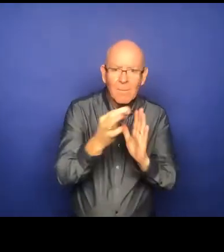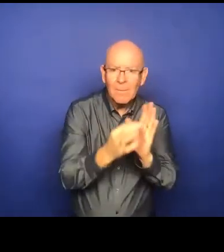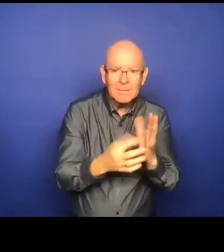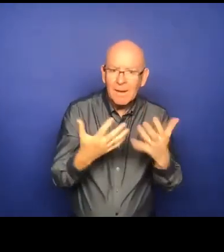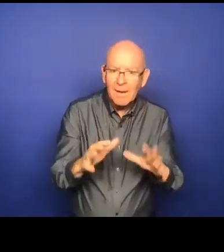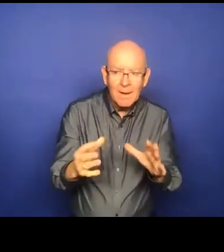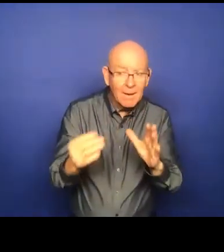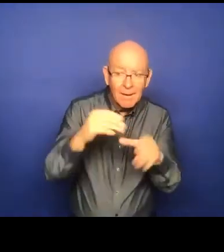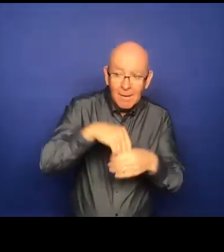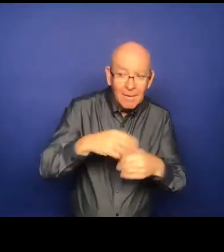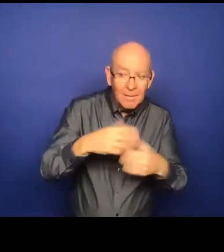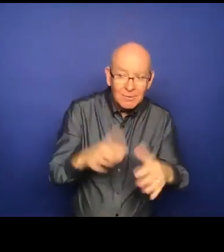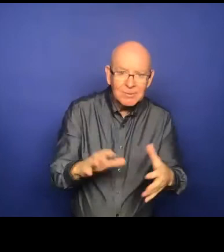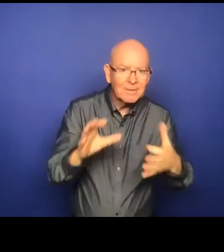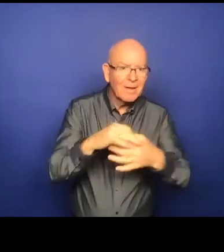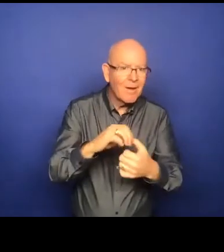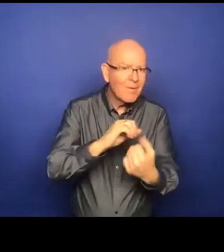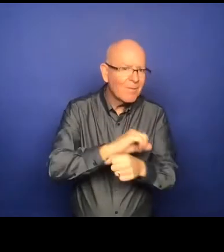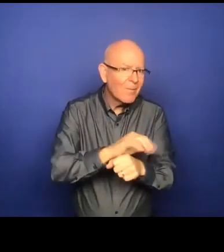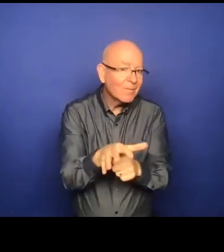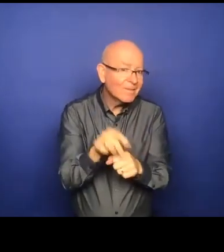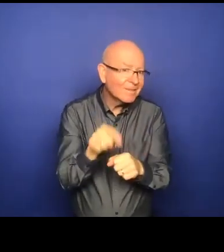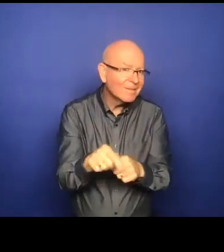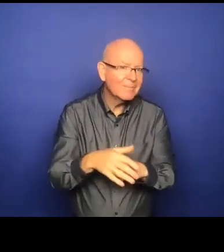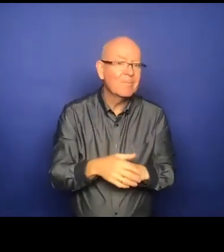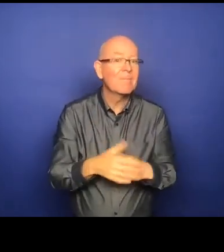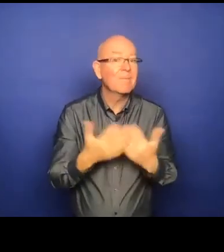data collection methods that we have relied on. Many data collections